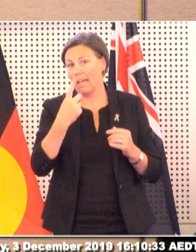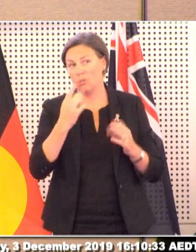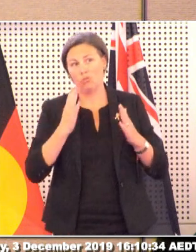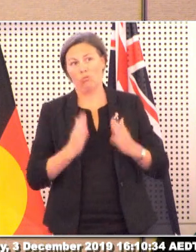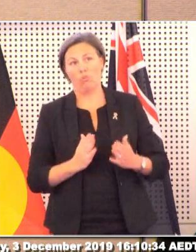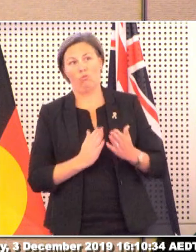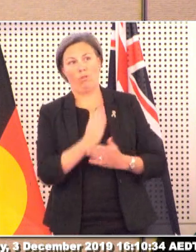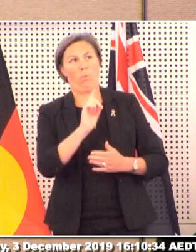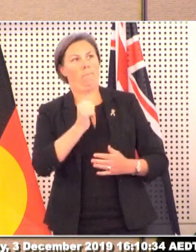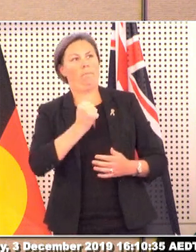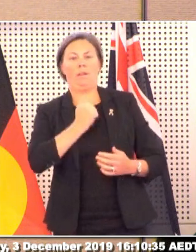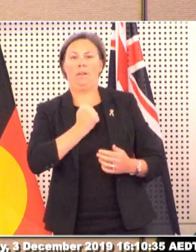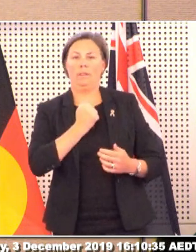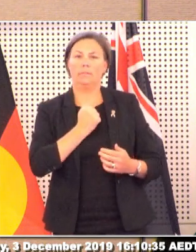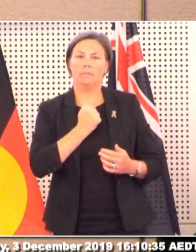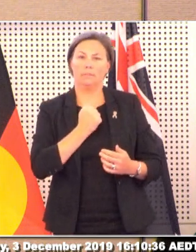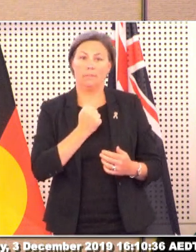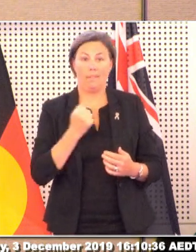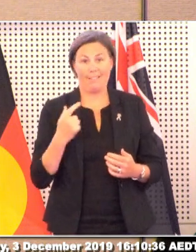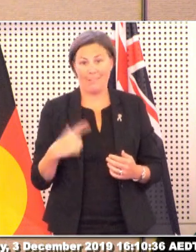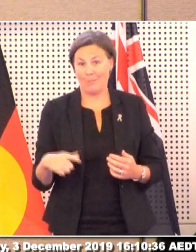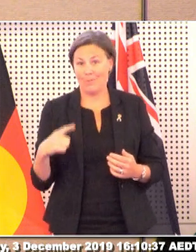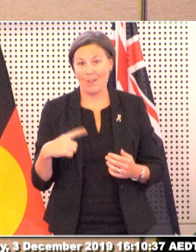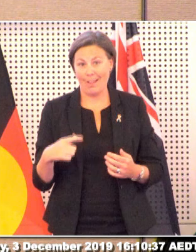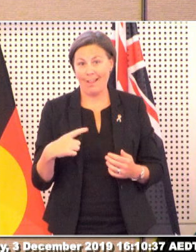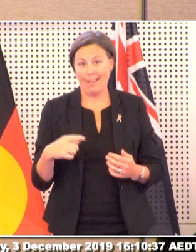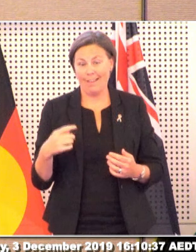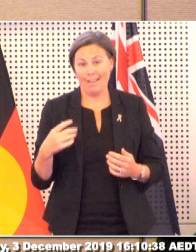So all the more reason that we need to look after that.